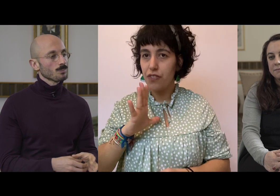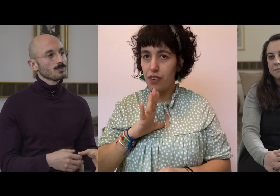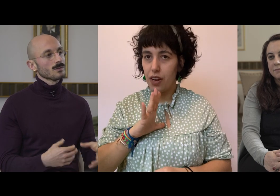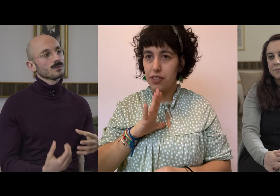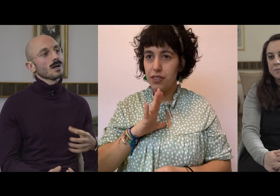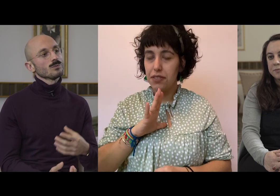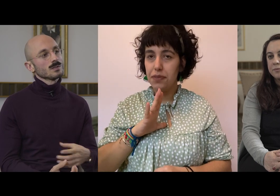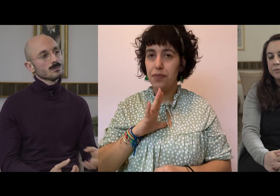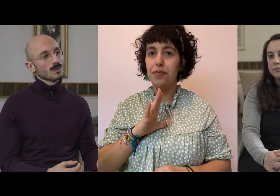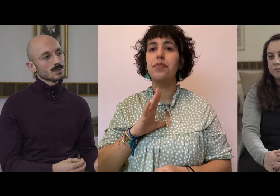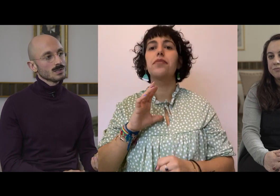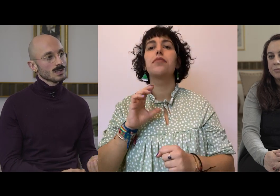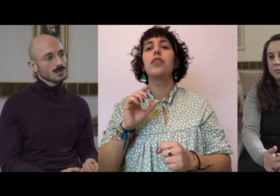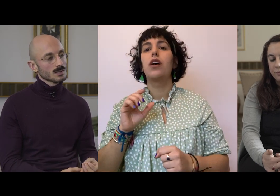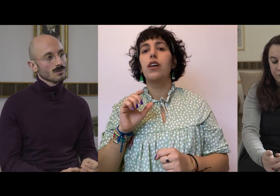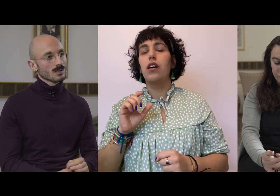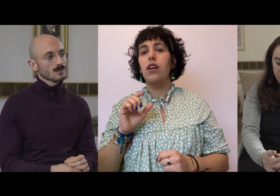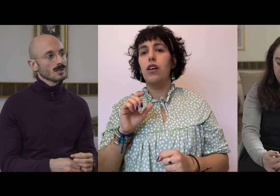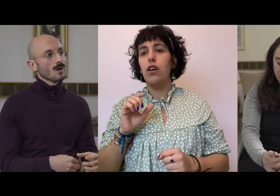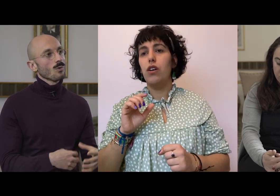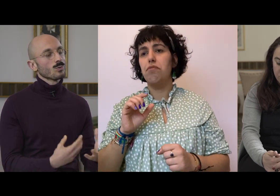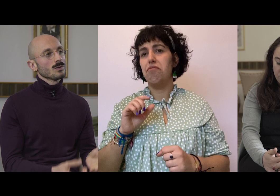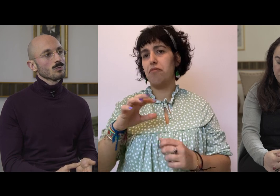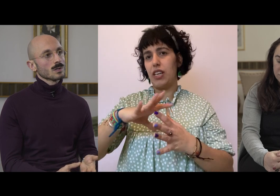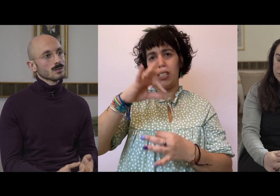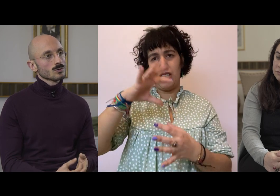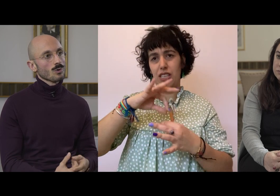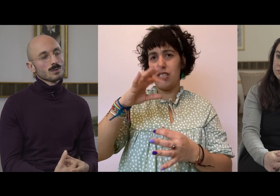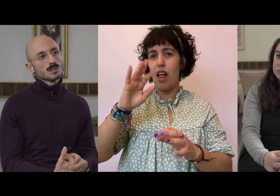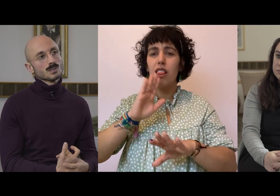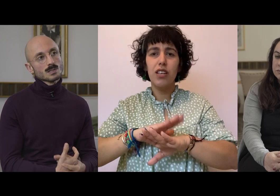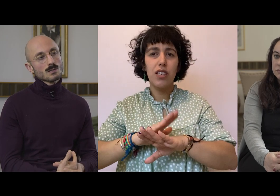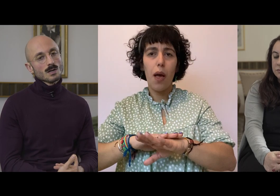There is a kind of violence that you are subjected to by society. There are types of bullying you suffer at school.